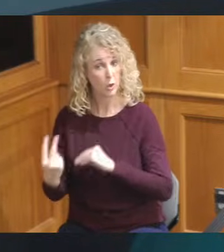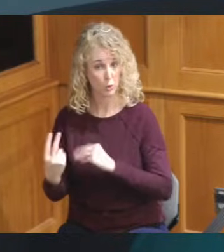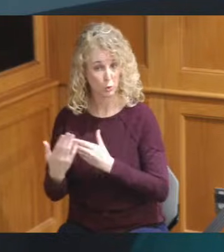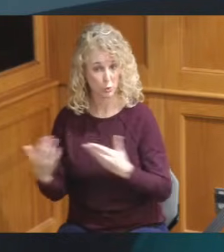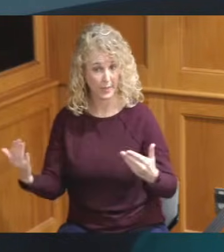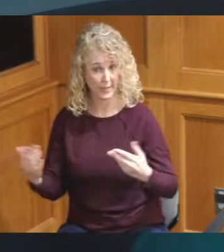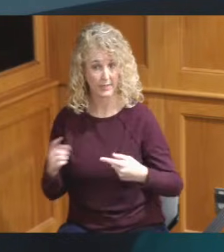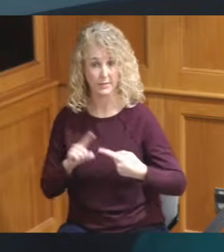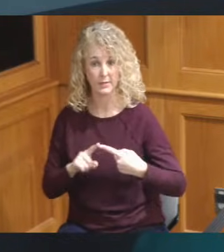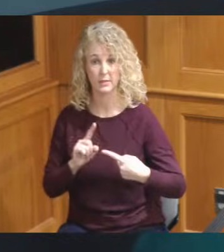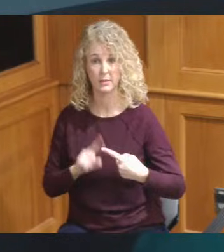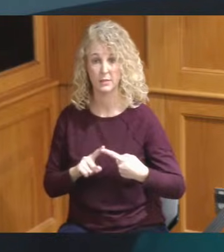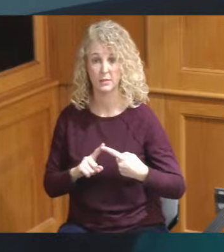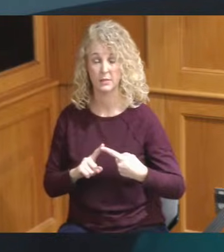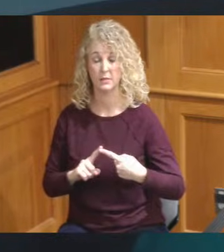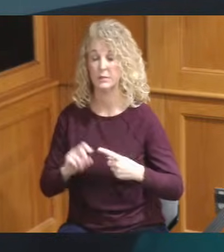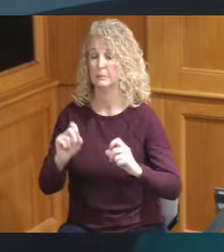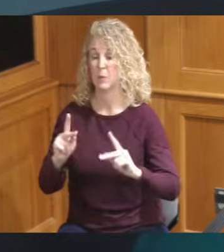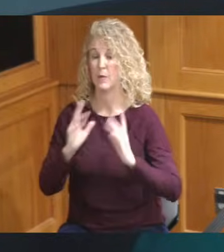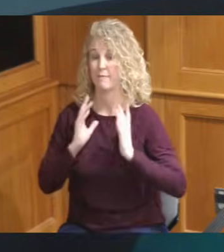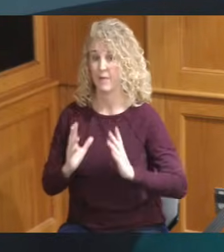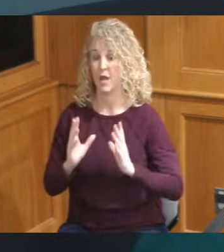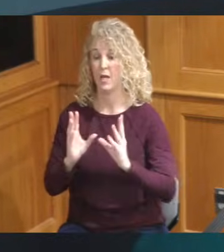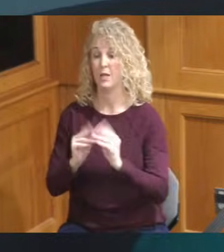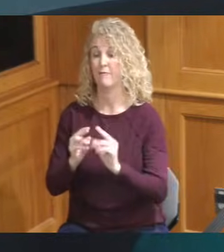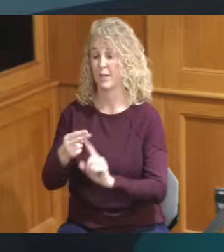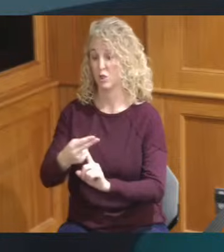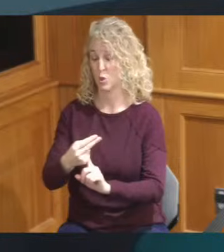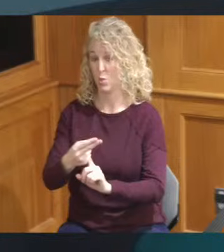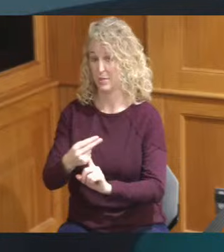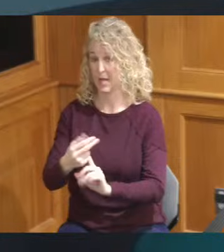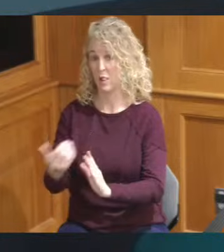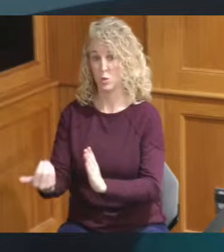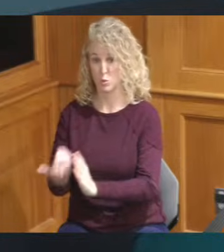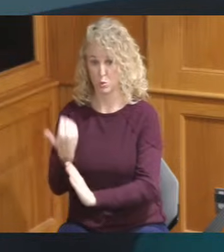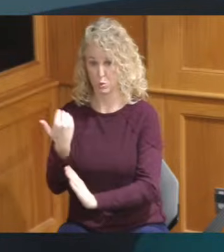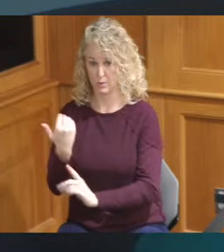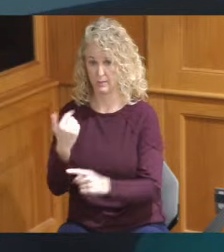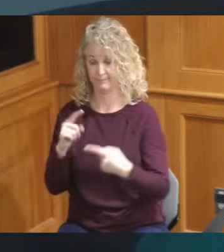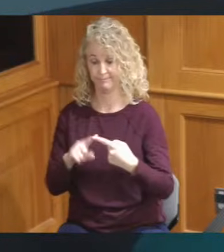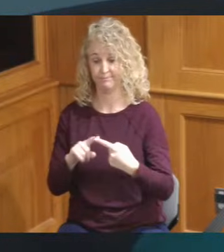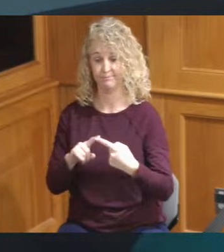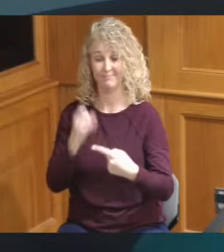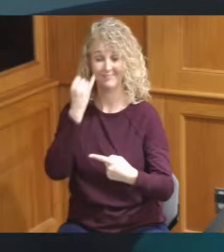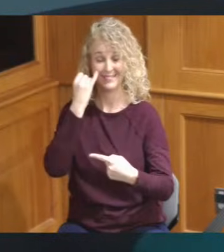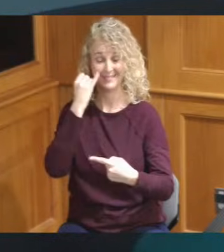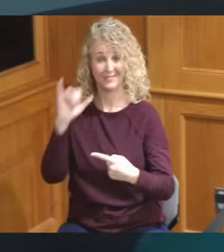with the convention hotel. What I want to make sure of is that you bring a hotel on board and